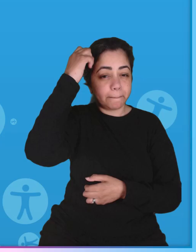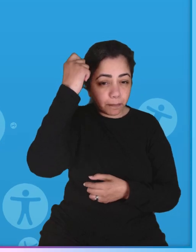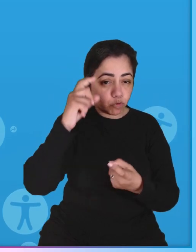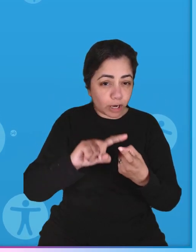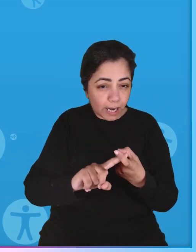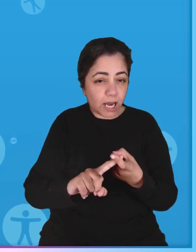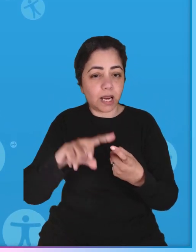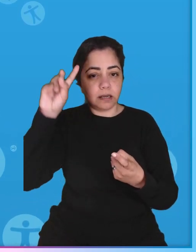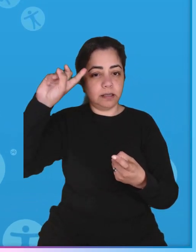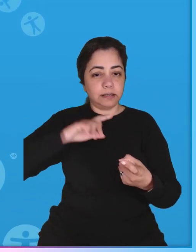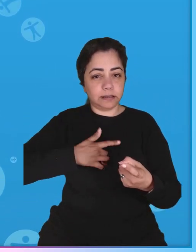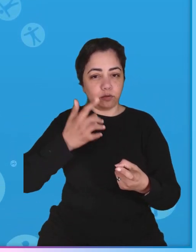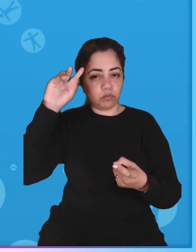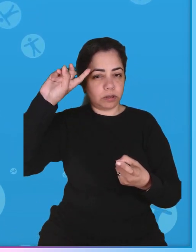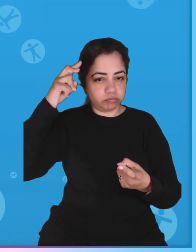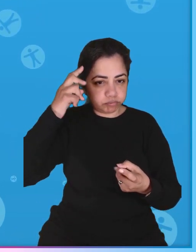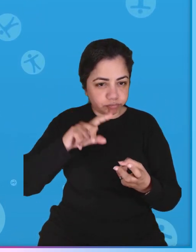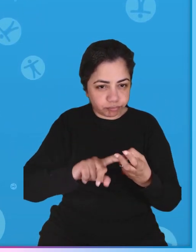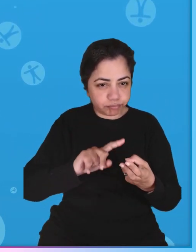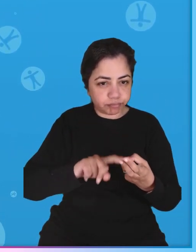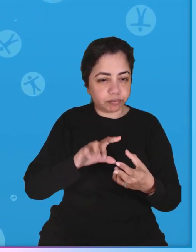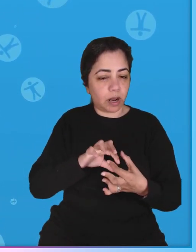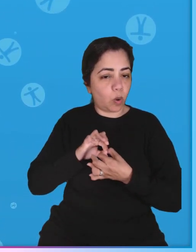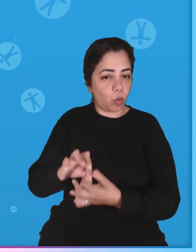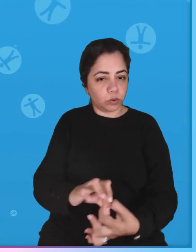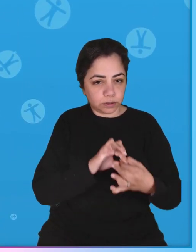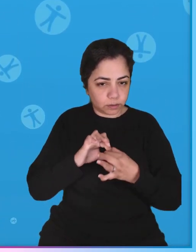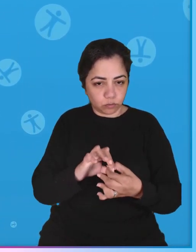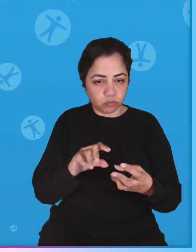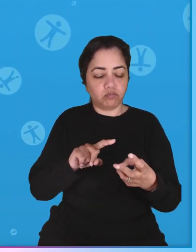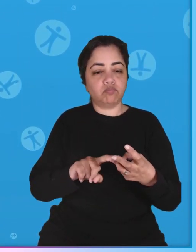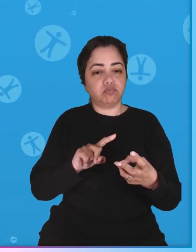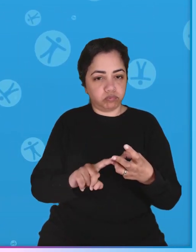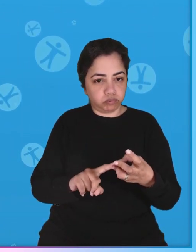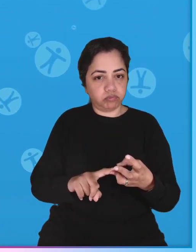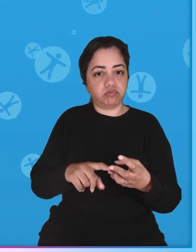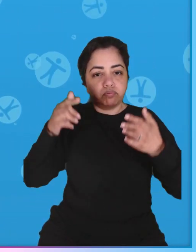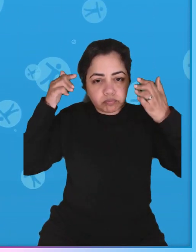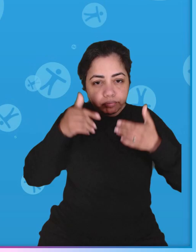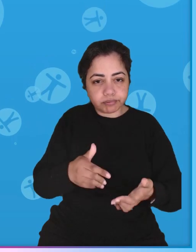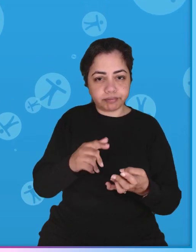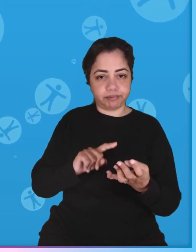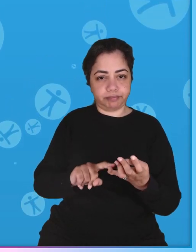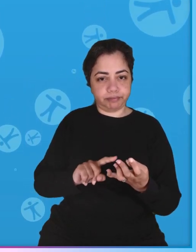and as such I wanted to create a space during the week of E3 / Summer Games Fest